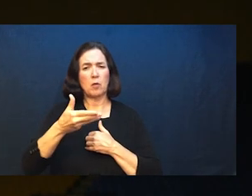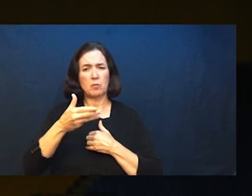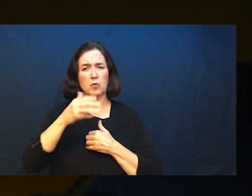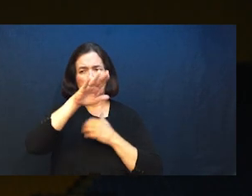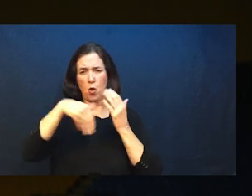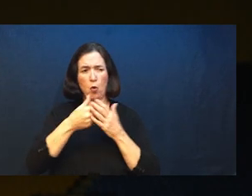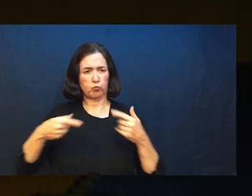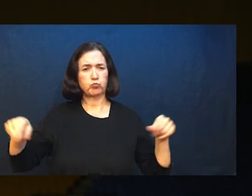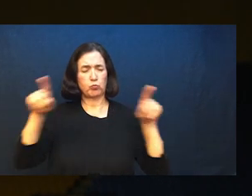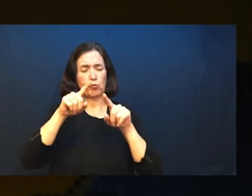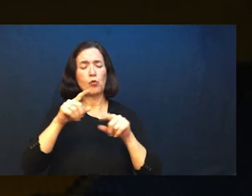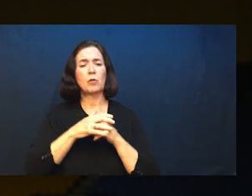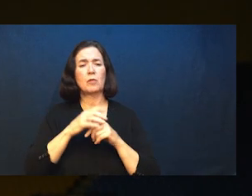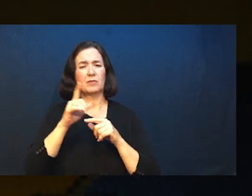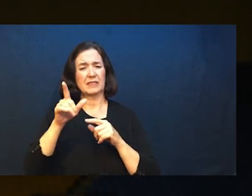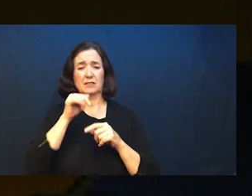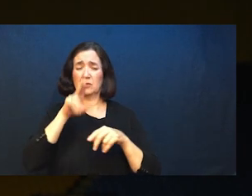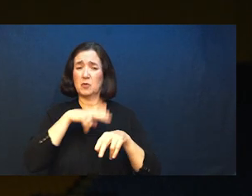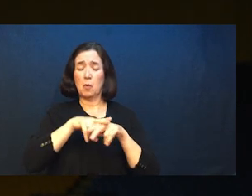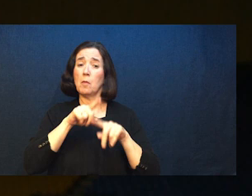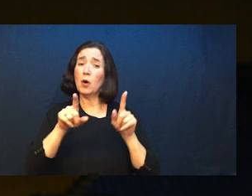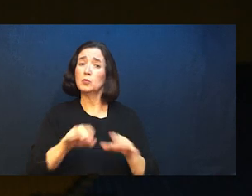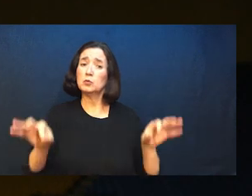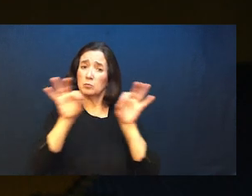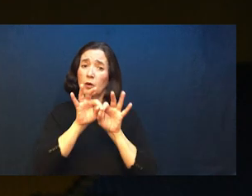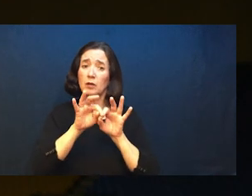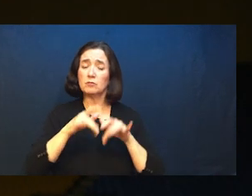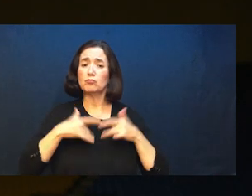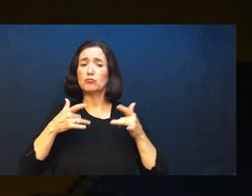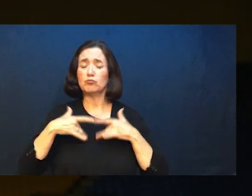I welcome all of you for this unconventional, but important, occasion